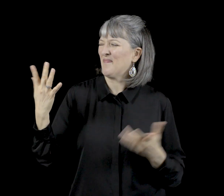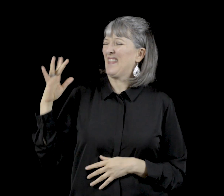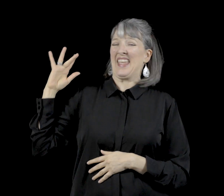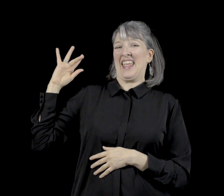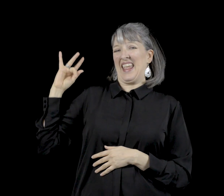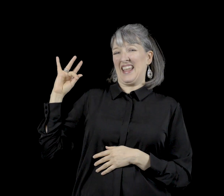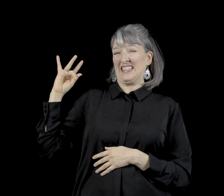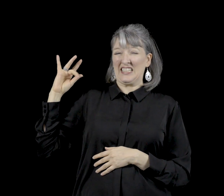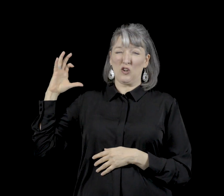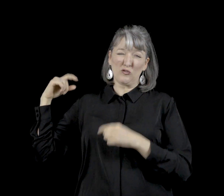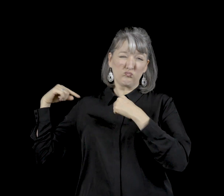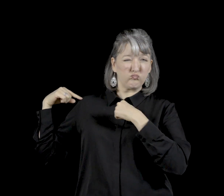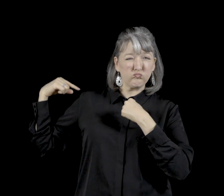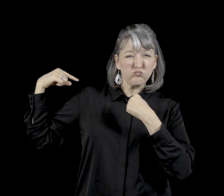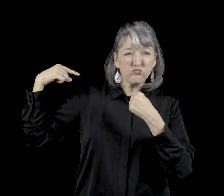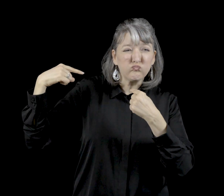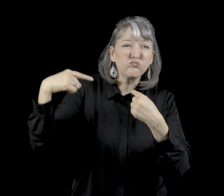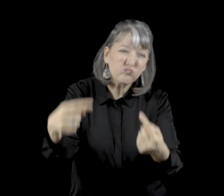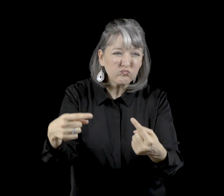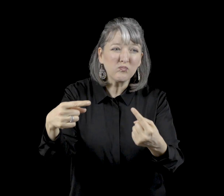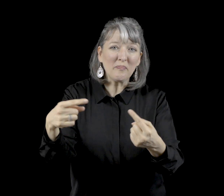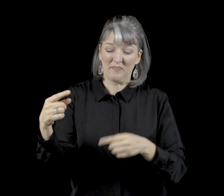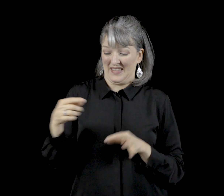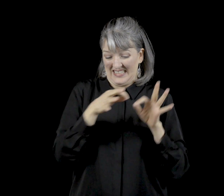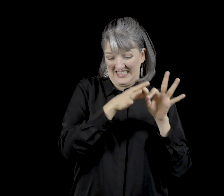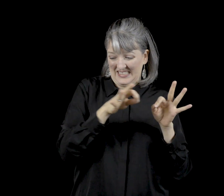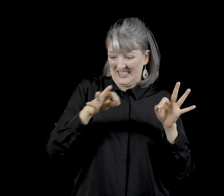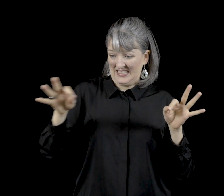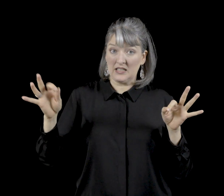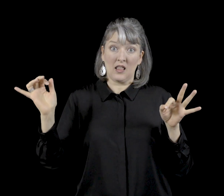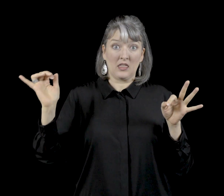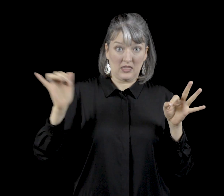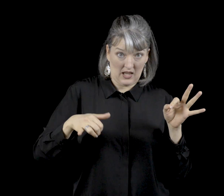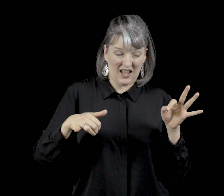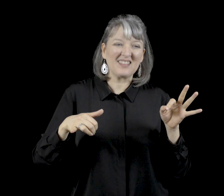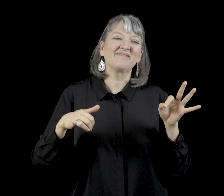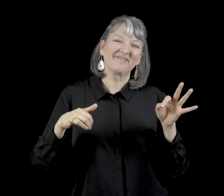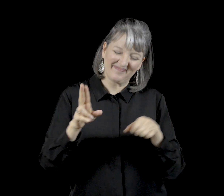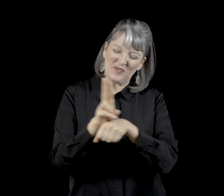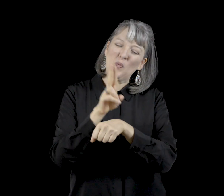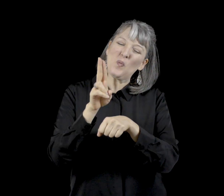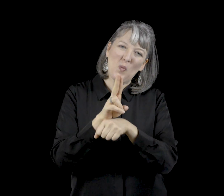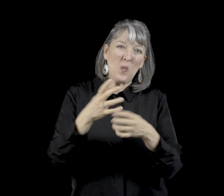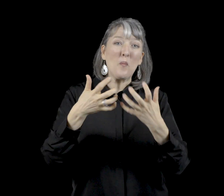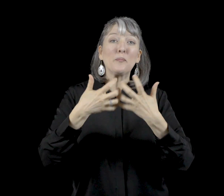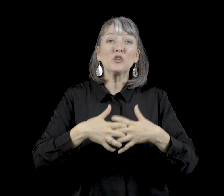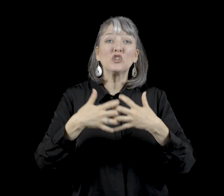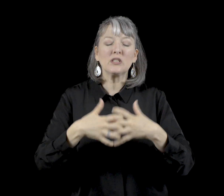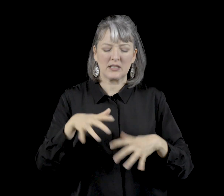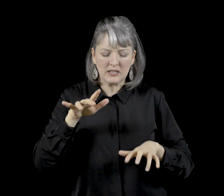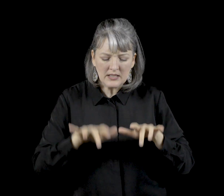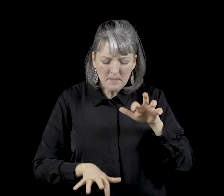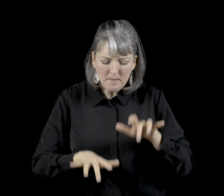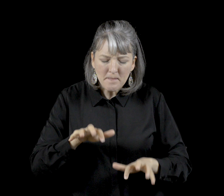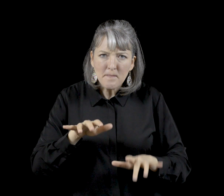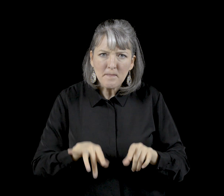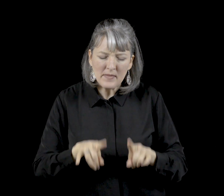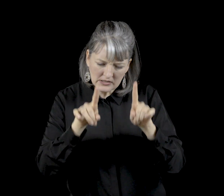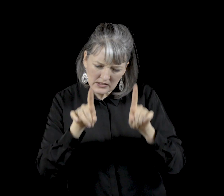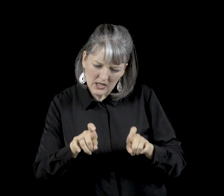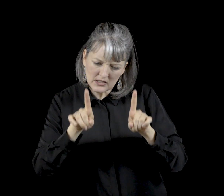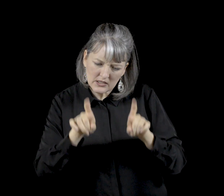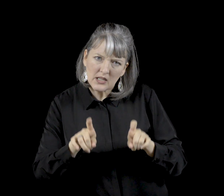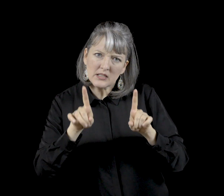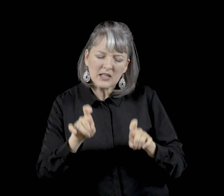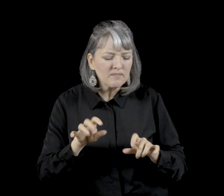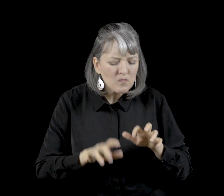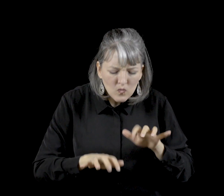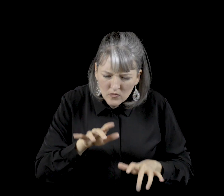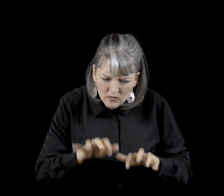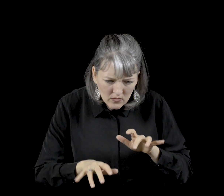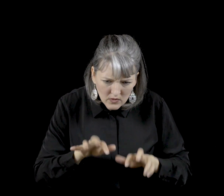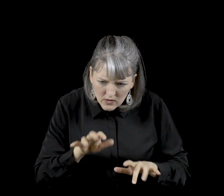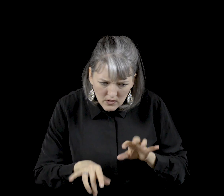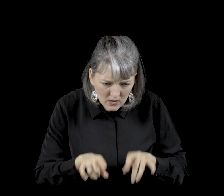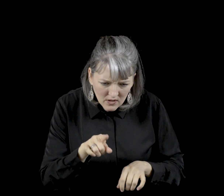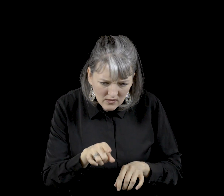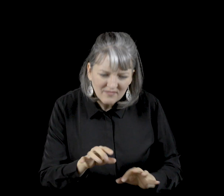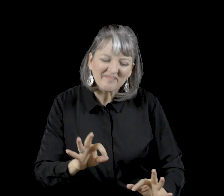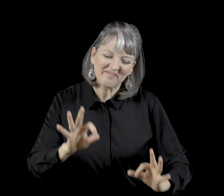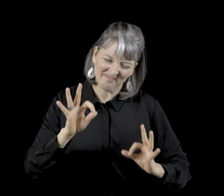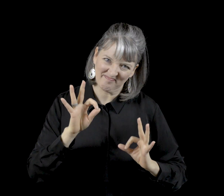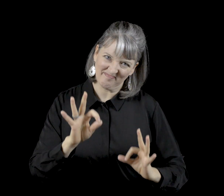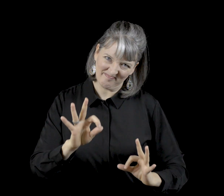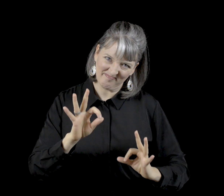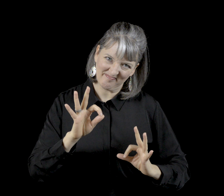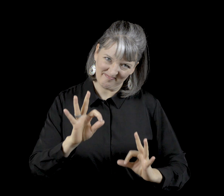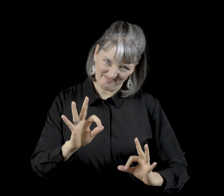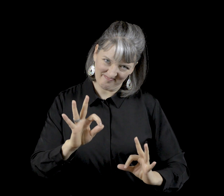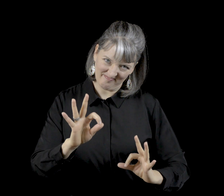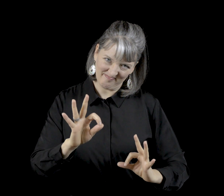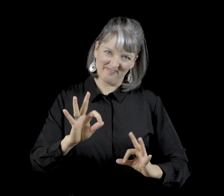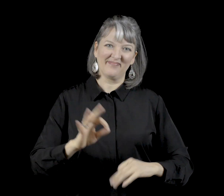which has been used to test typing equipment since at least the late 1800s.